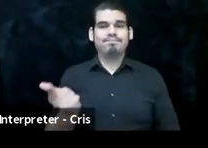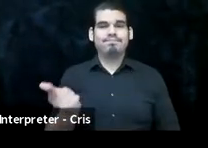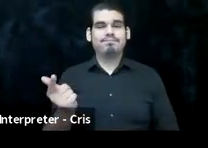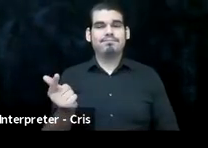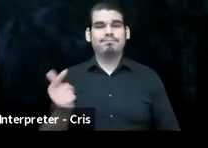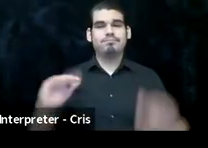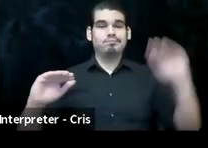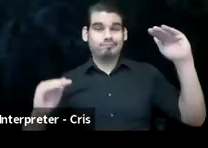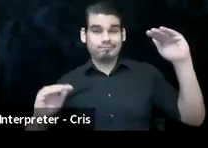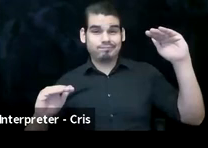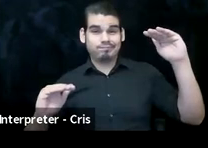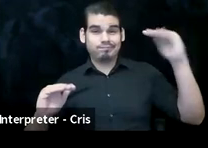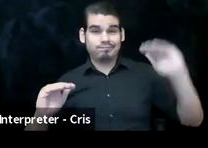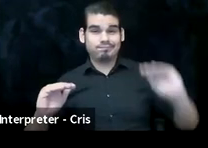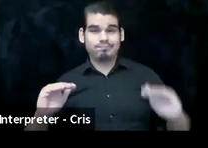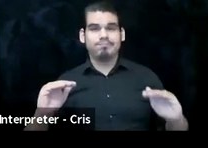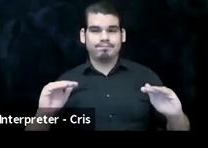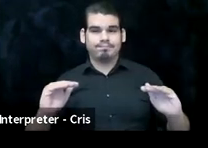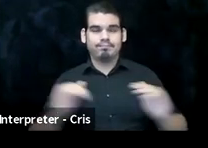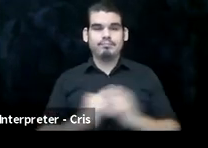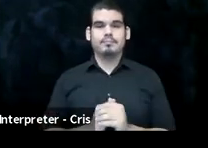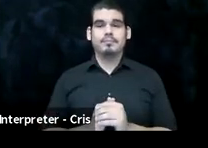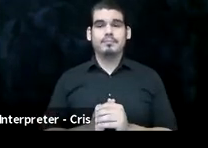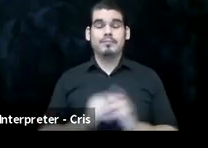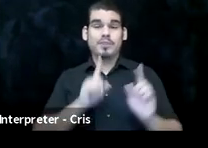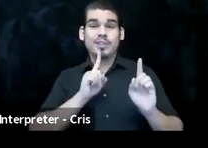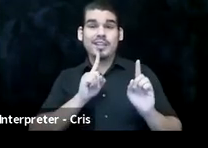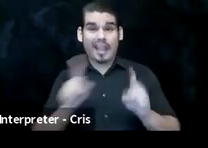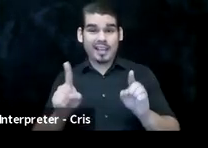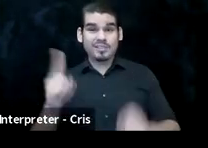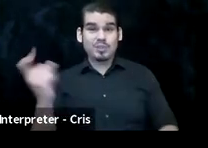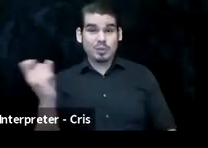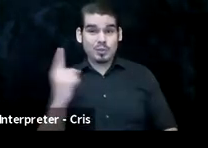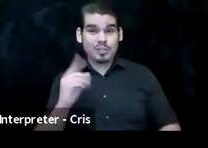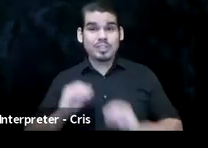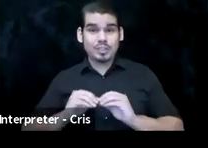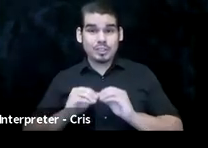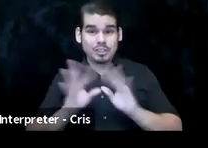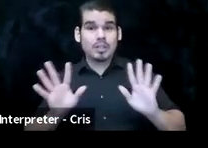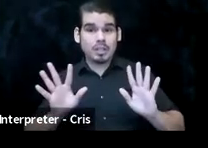Katherine Squire: Did I answer your question. Katherine Squire: just want to make sure that makes sense. CCSF, Delegate Chung: yeah to thank you.